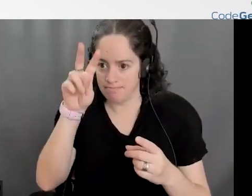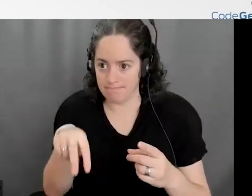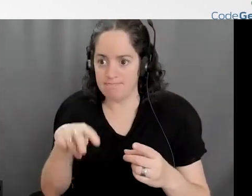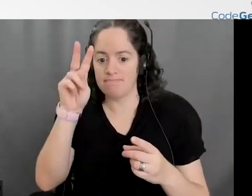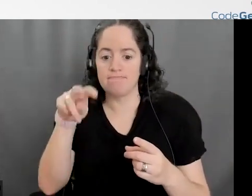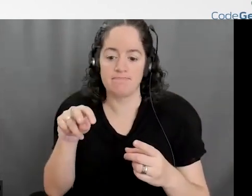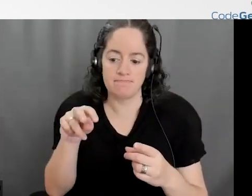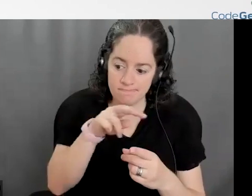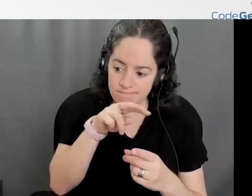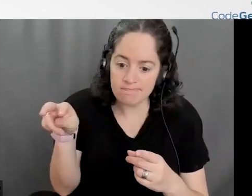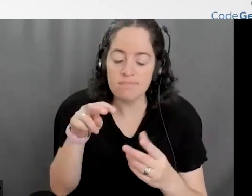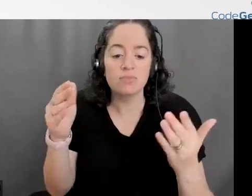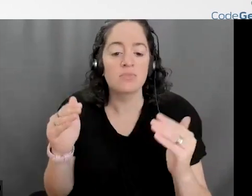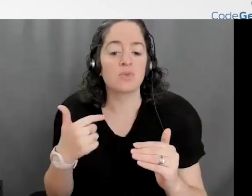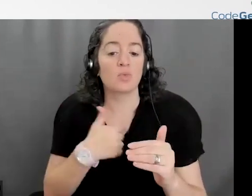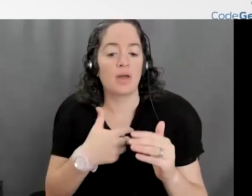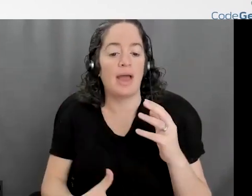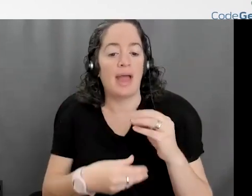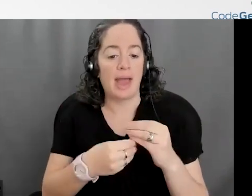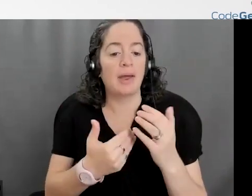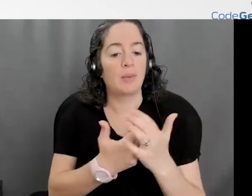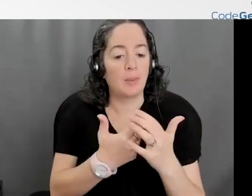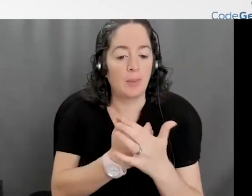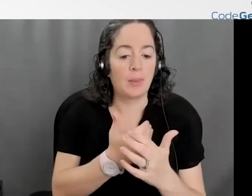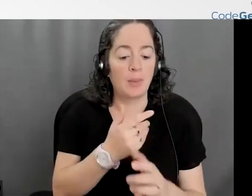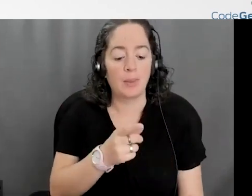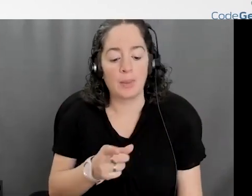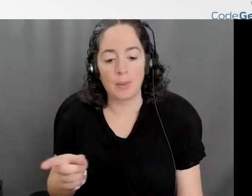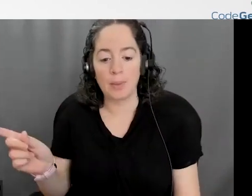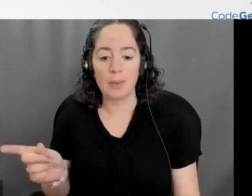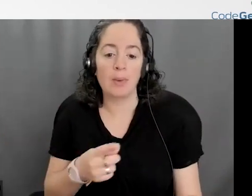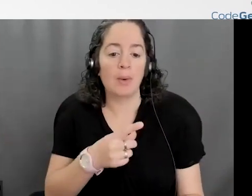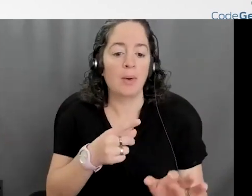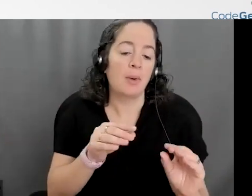We added the scroll controls, the now button, and the earlier and later buttons.